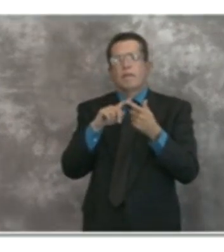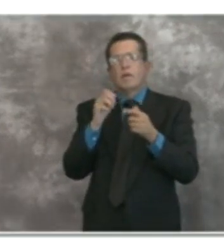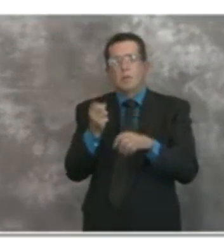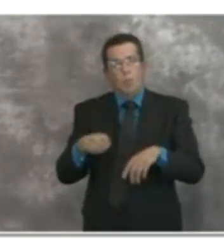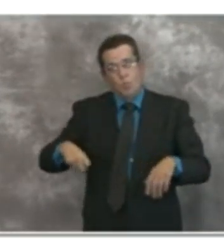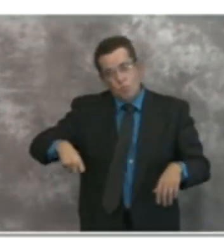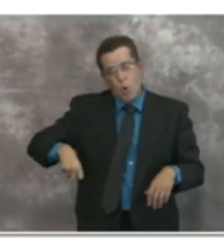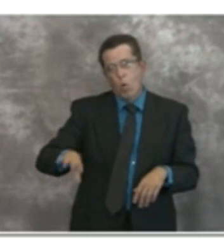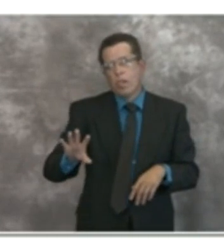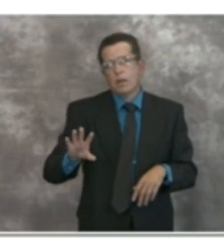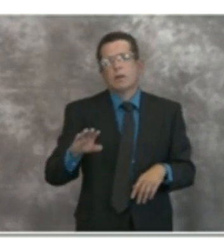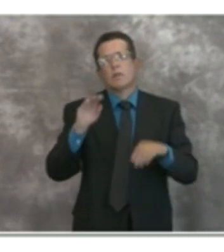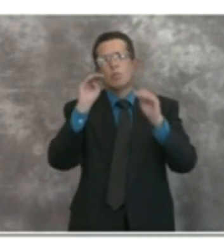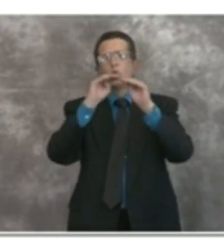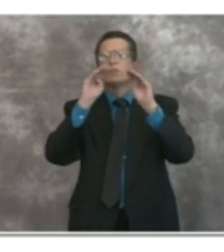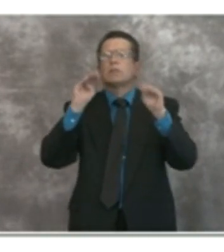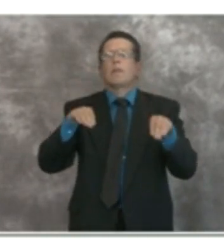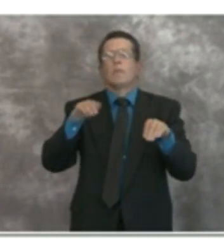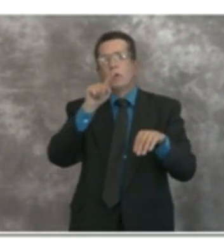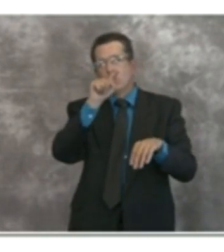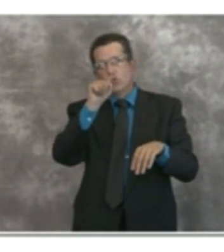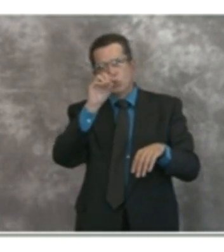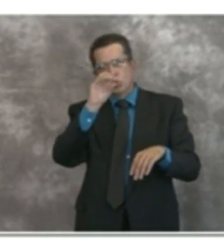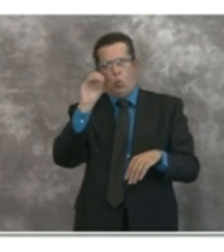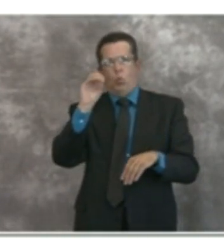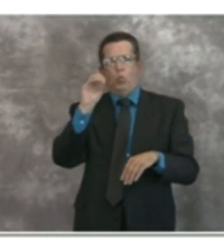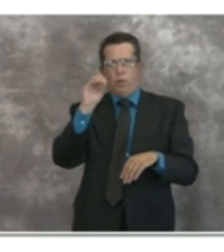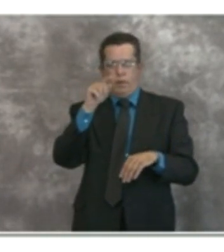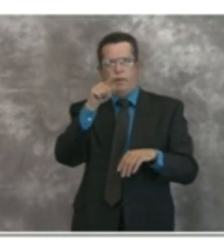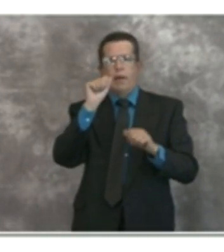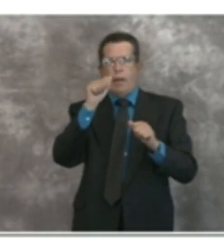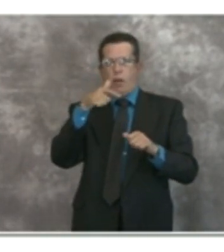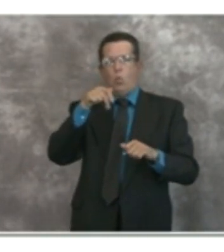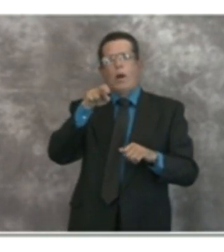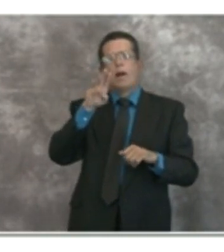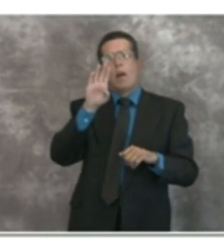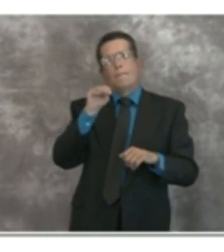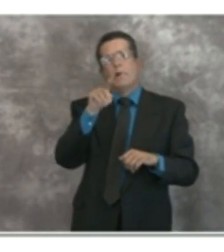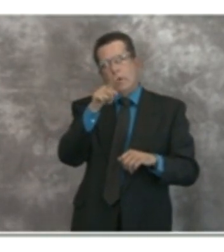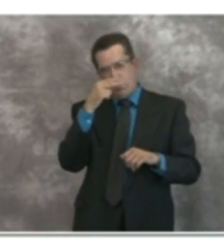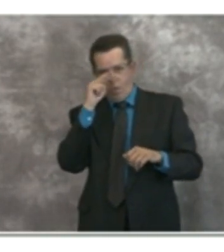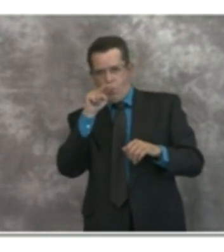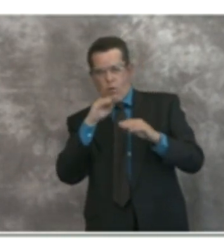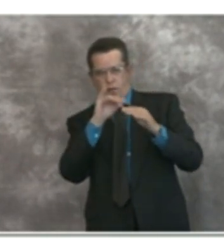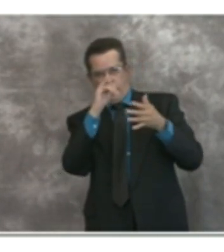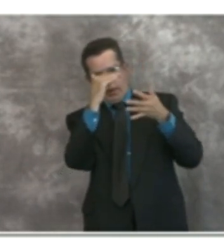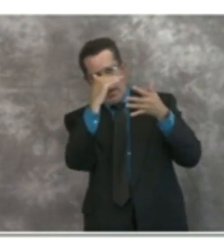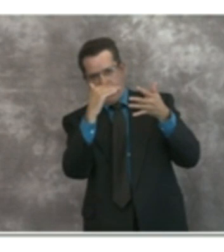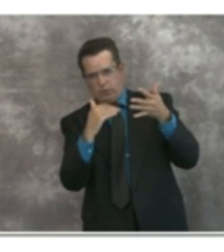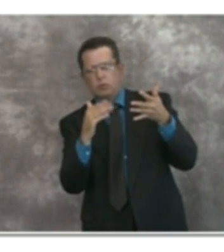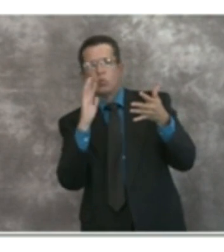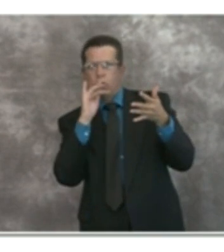INCLUDE AIR BNB RENTALS CARD ROOM, SATELLITE WAGERING AND RACETRACKS. FAMILY ENTERTAINMENT INCLUDING